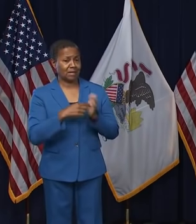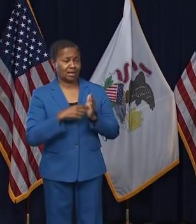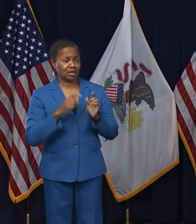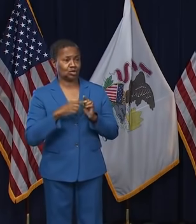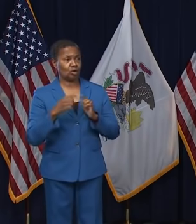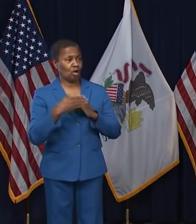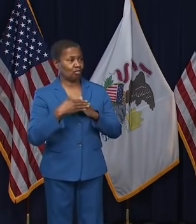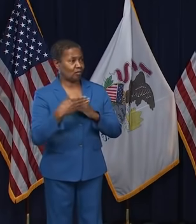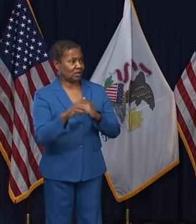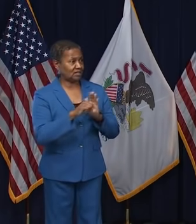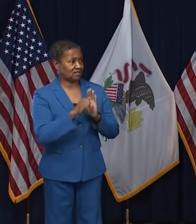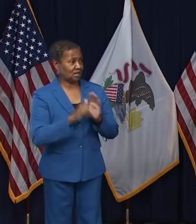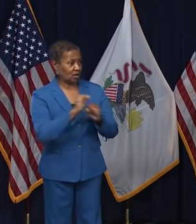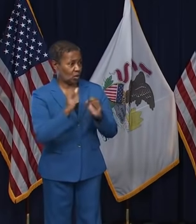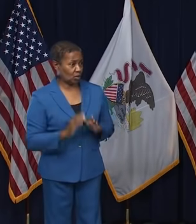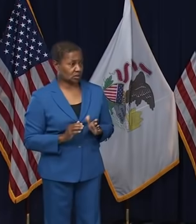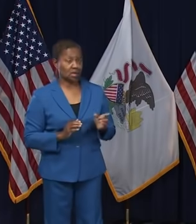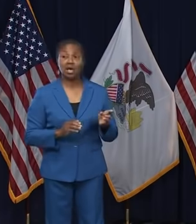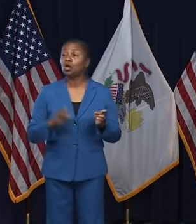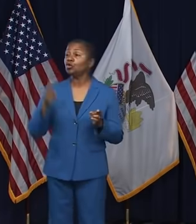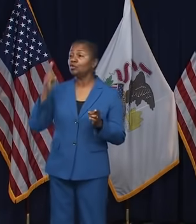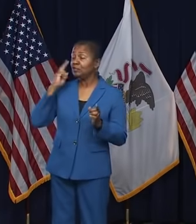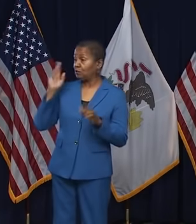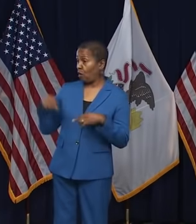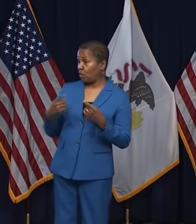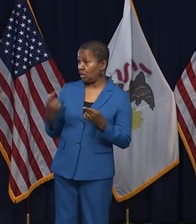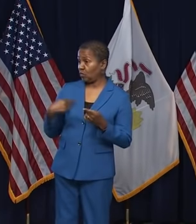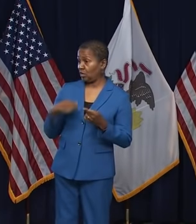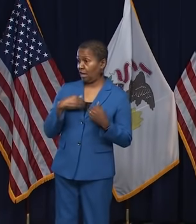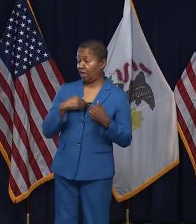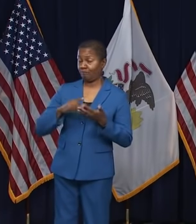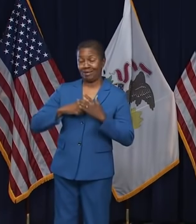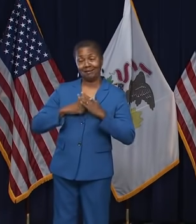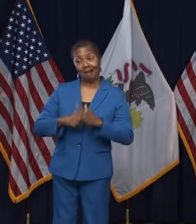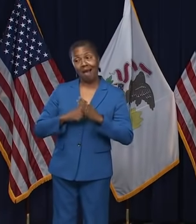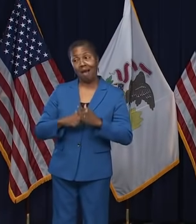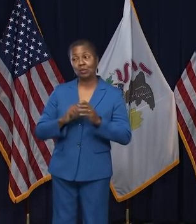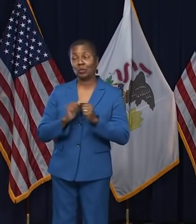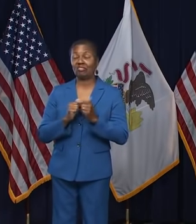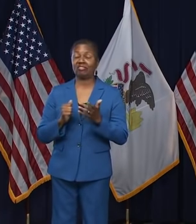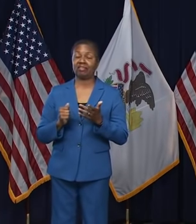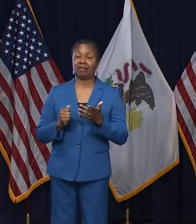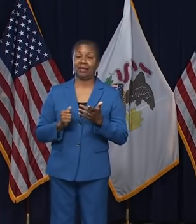not. Then extend this vaccine